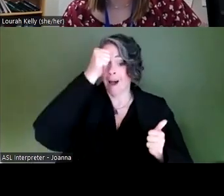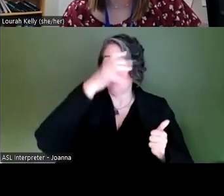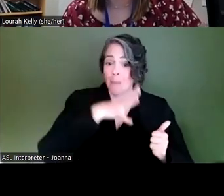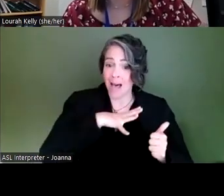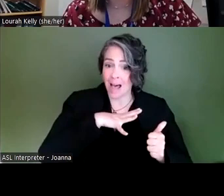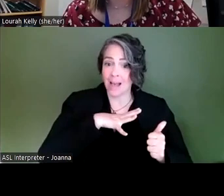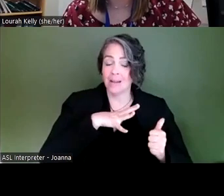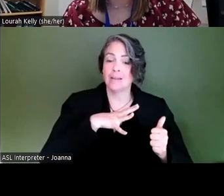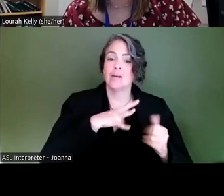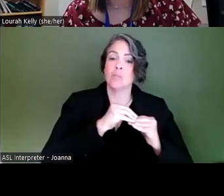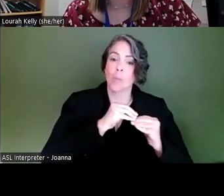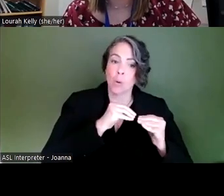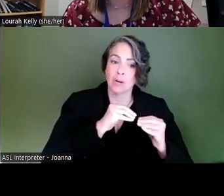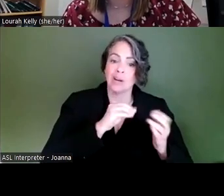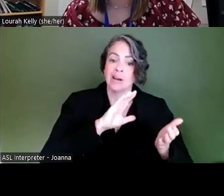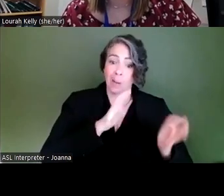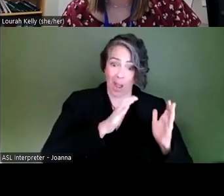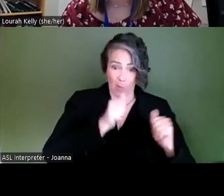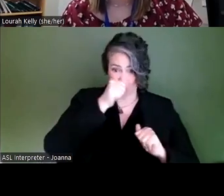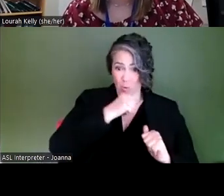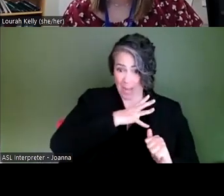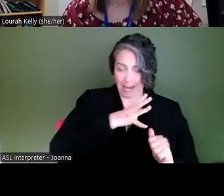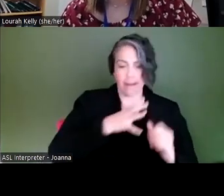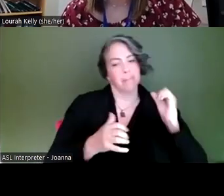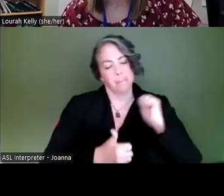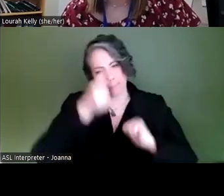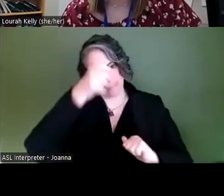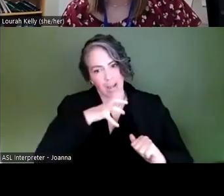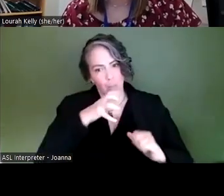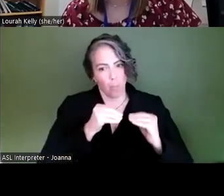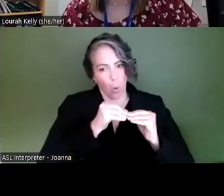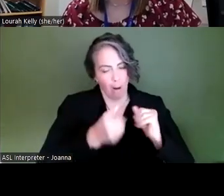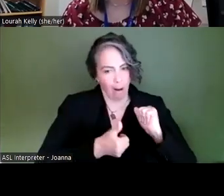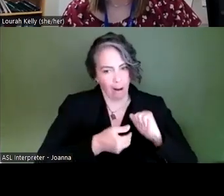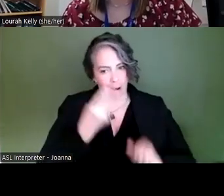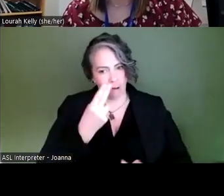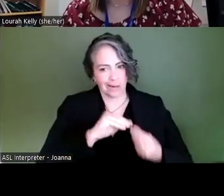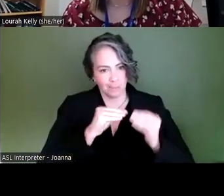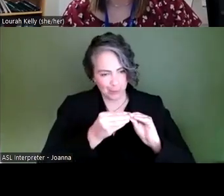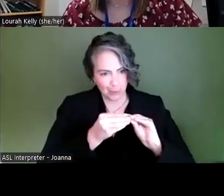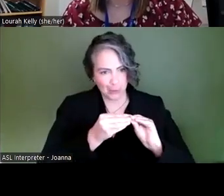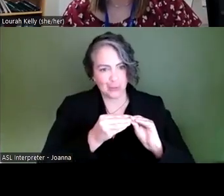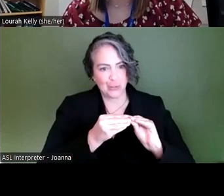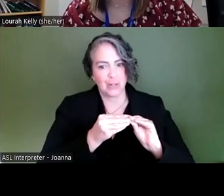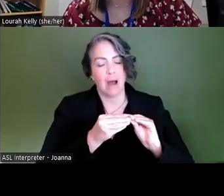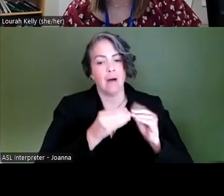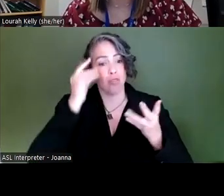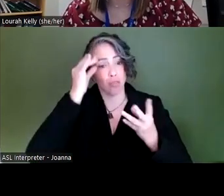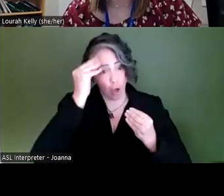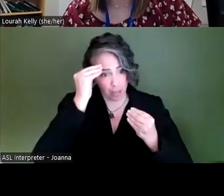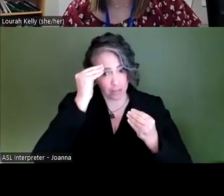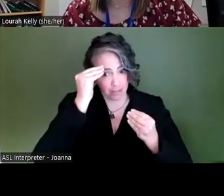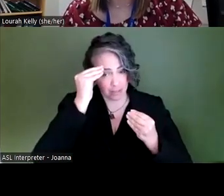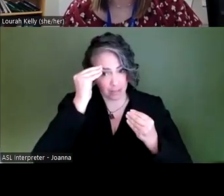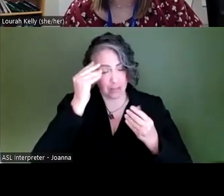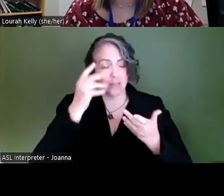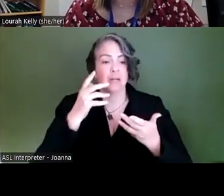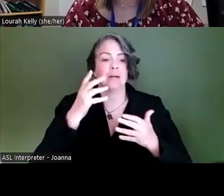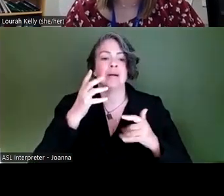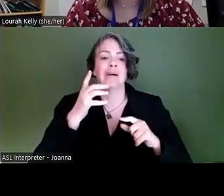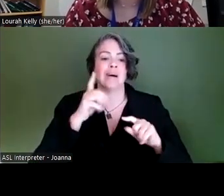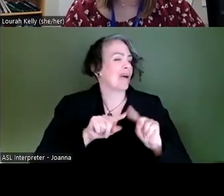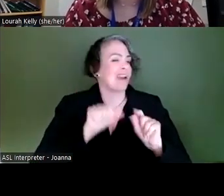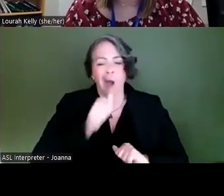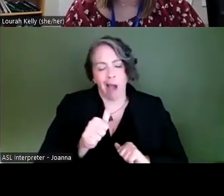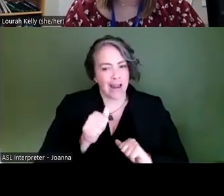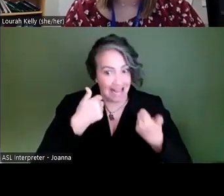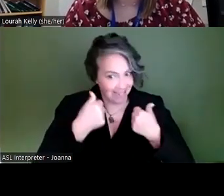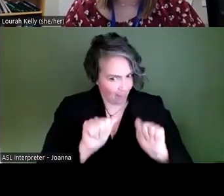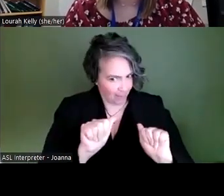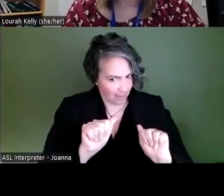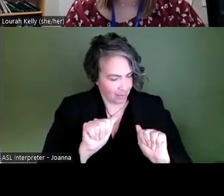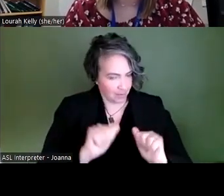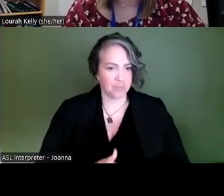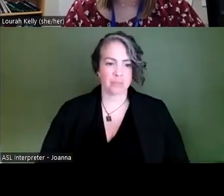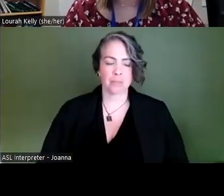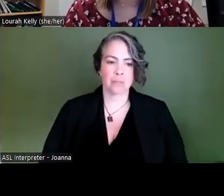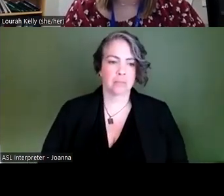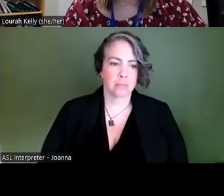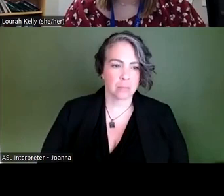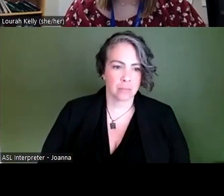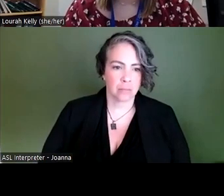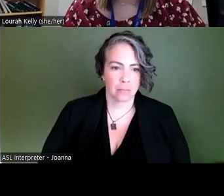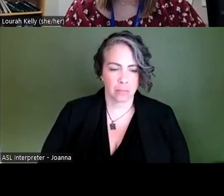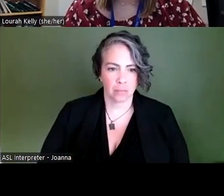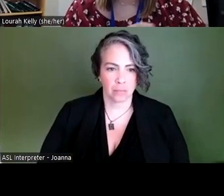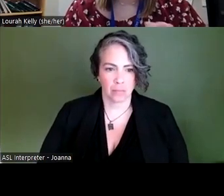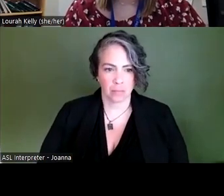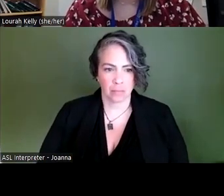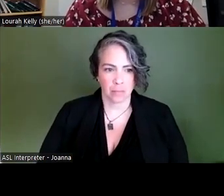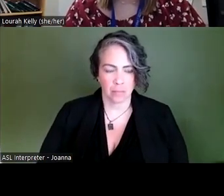use disorder compared to women, but not on suicide attempts and cannabis disorder. So for racial and